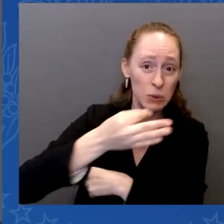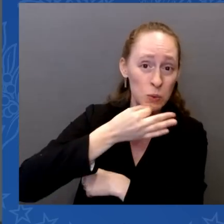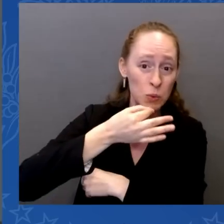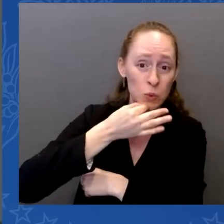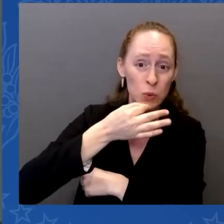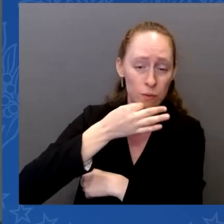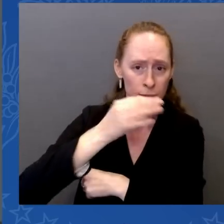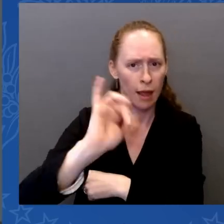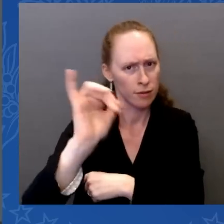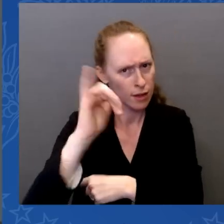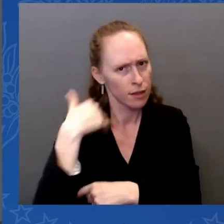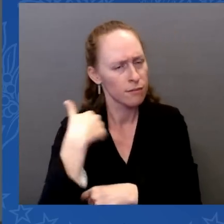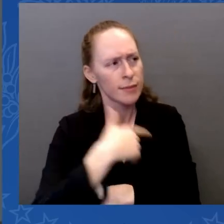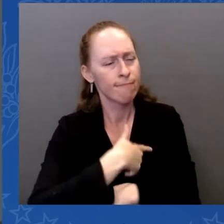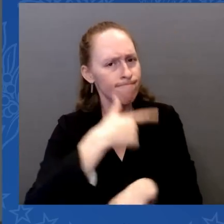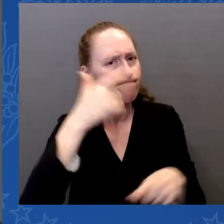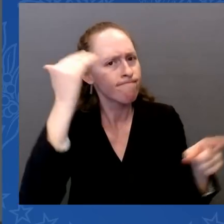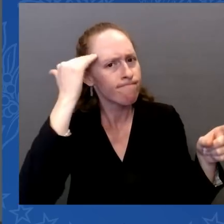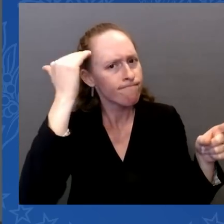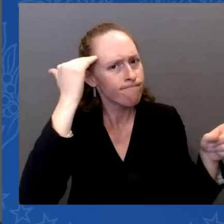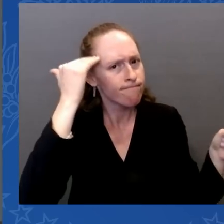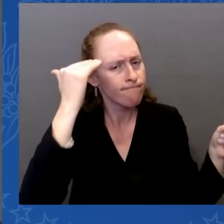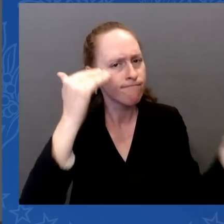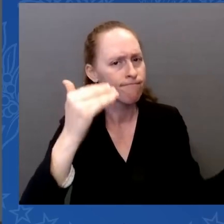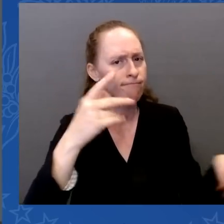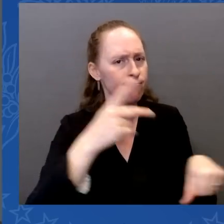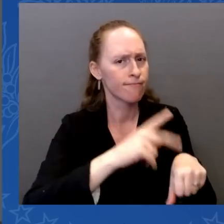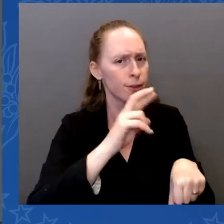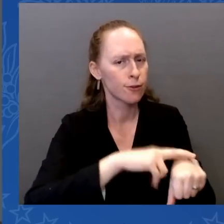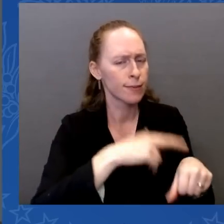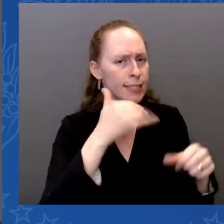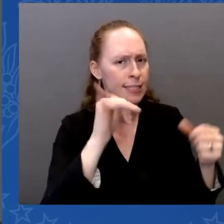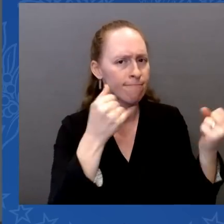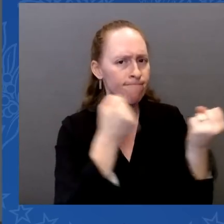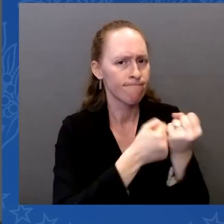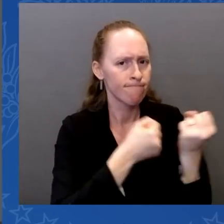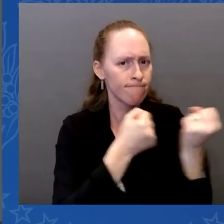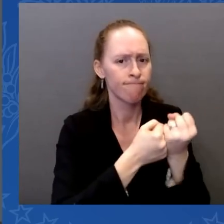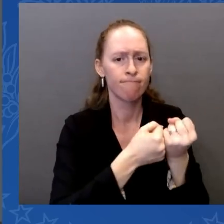Hundreds of FEMA and federal personnel are now there, including search and rescue teams,